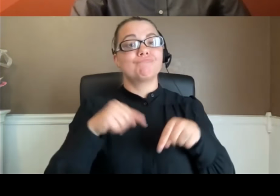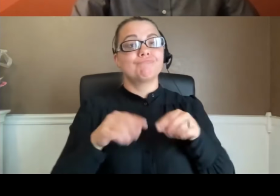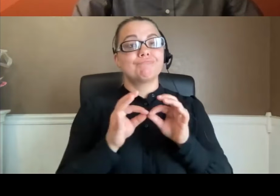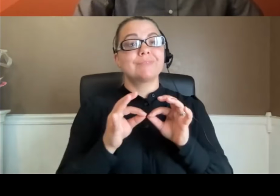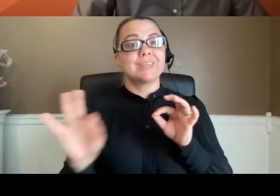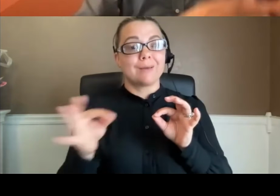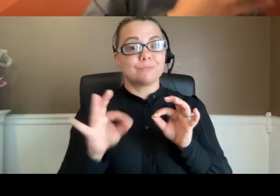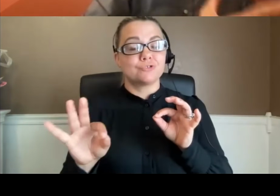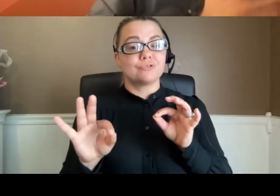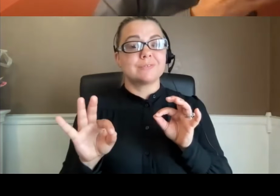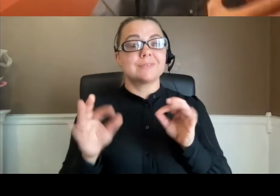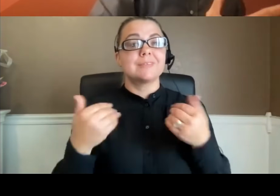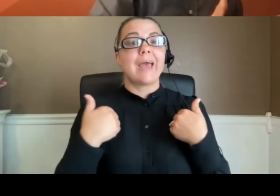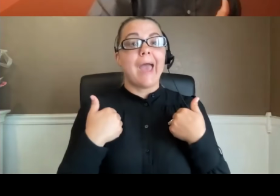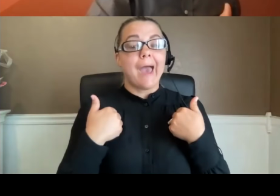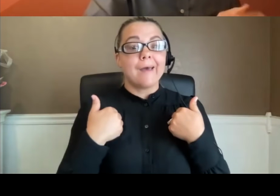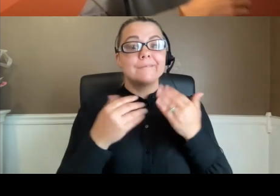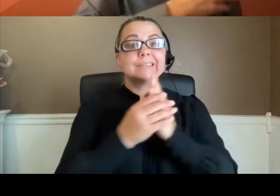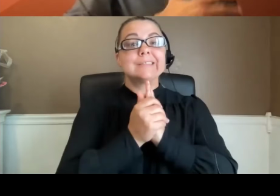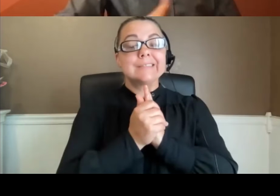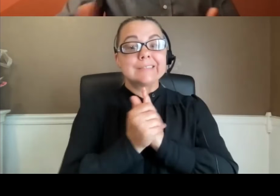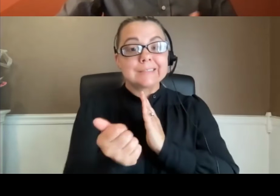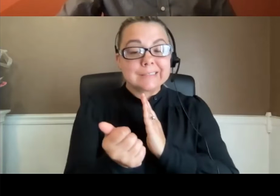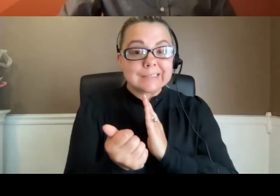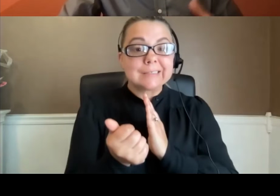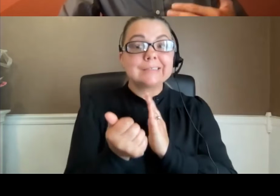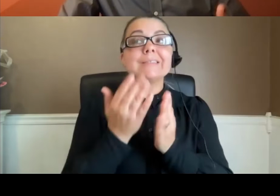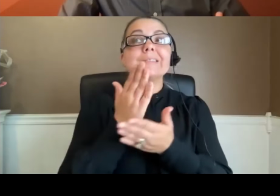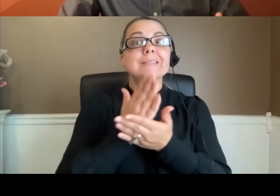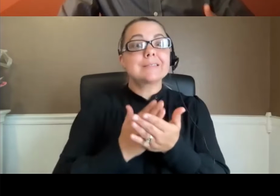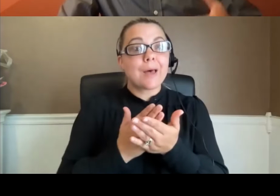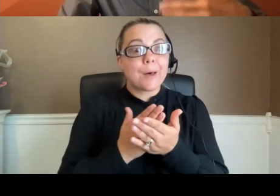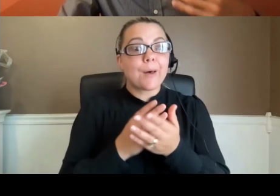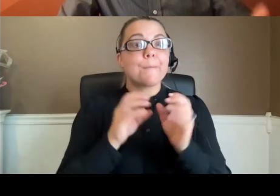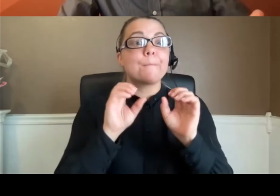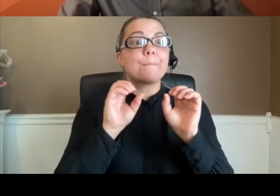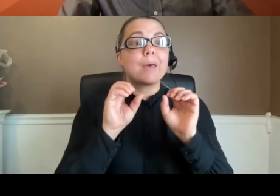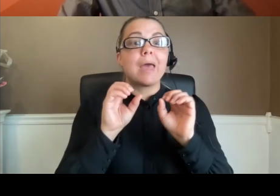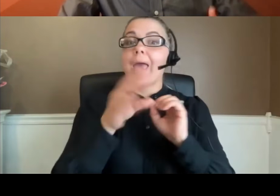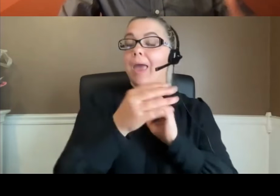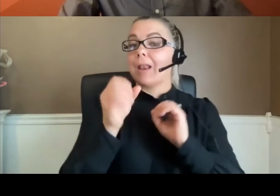existing skill sets that are around today that we can immediately hire for or exercise